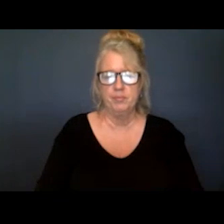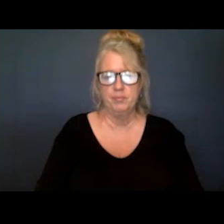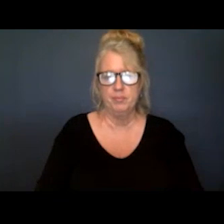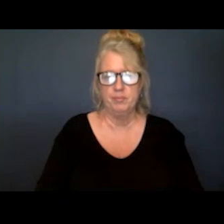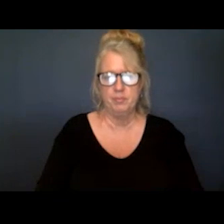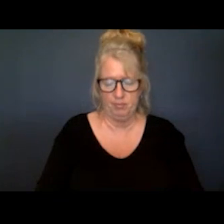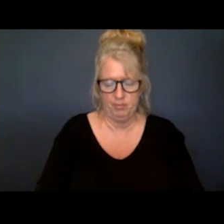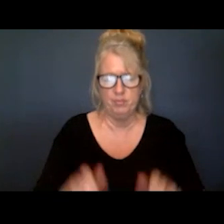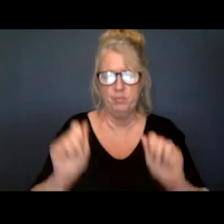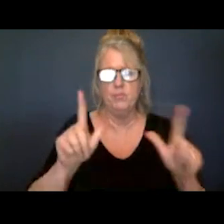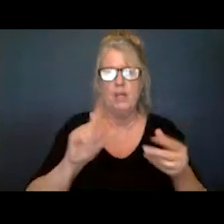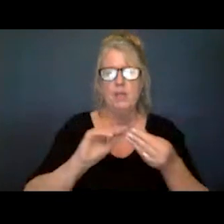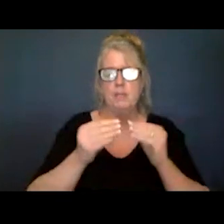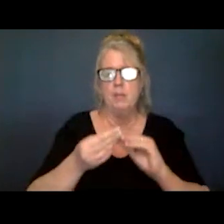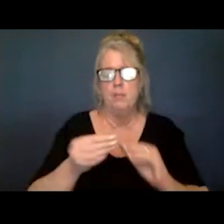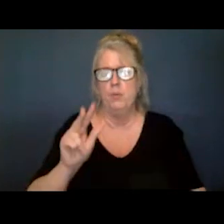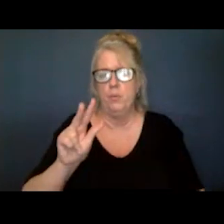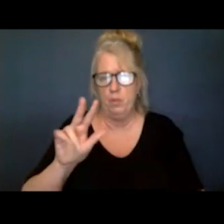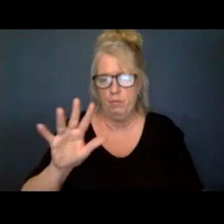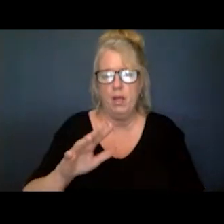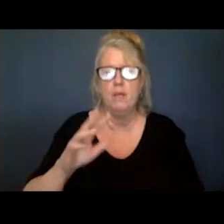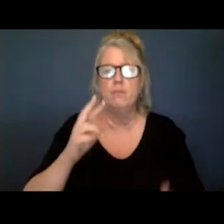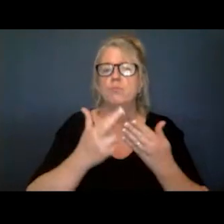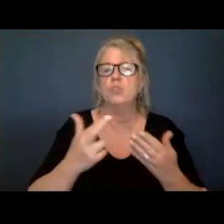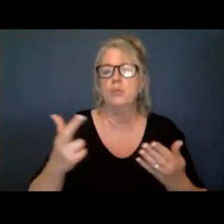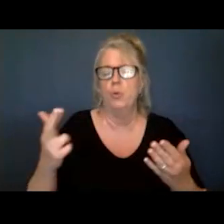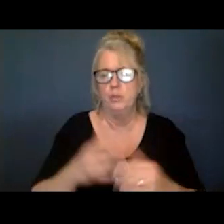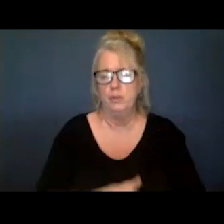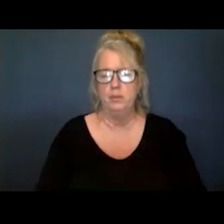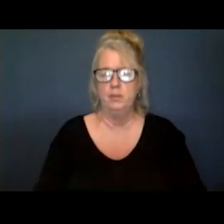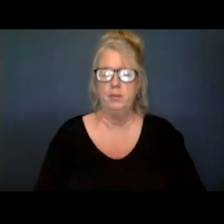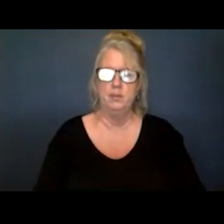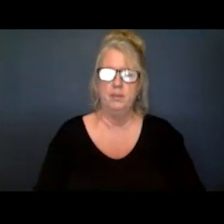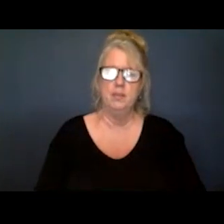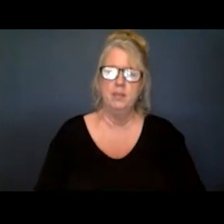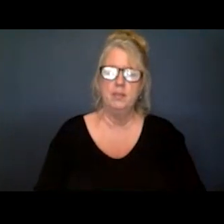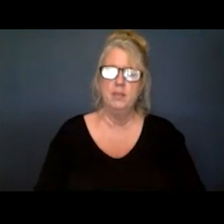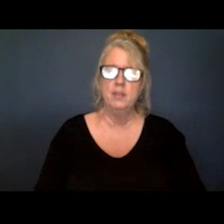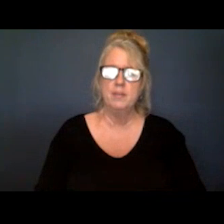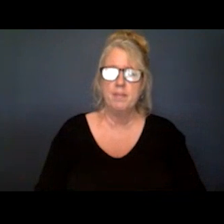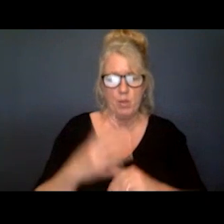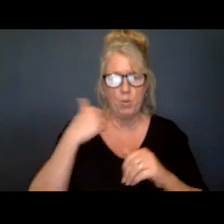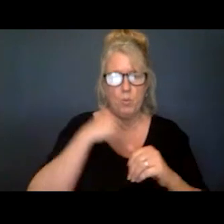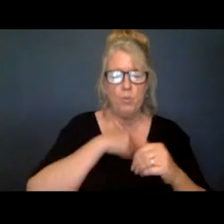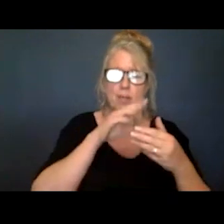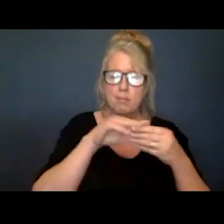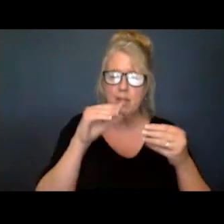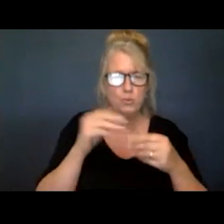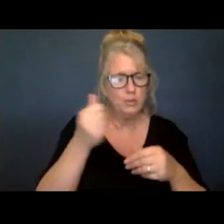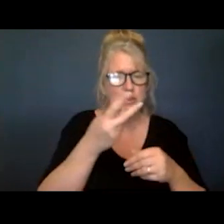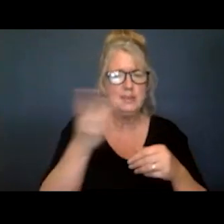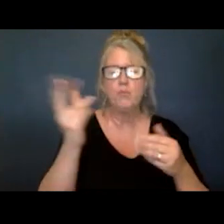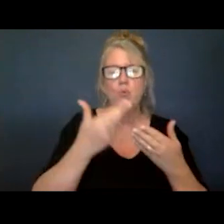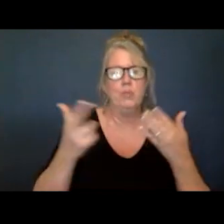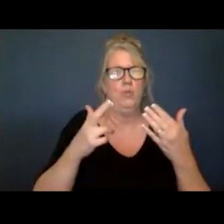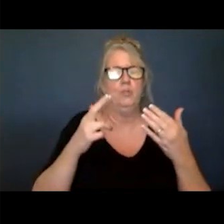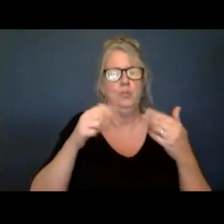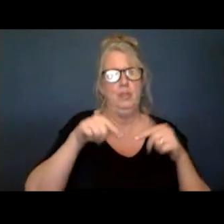Slide 35, Resources. We've mentioned several resources throughout this presentation, those